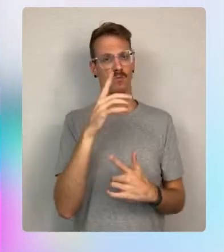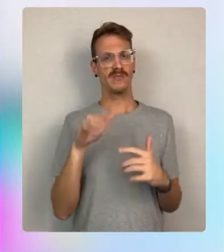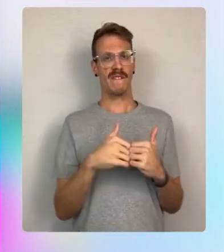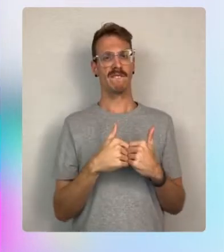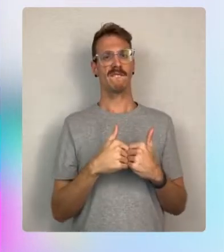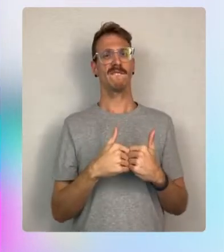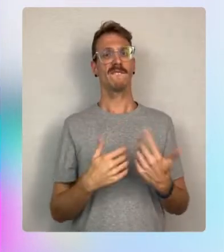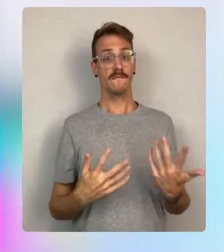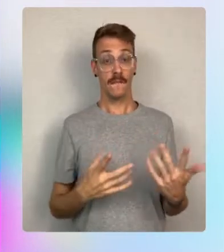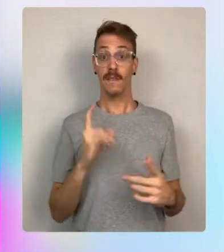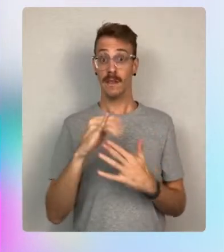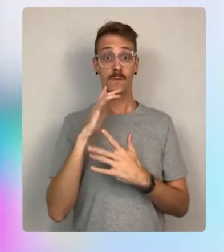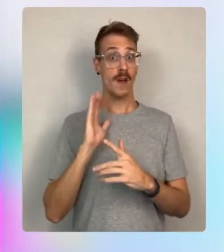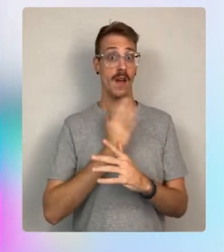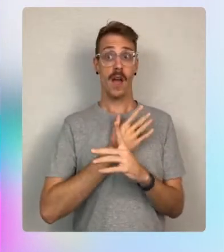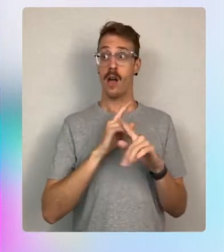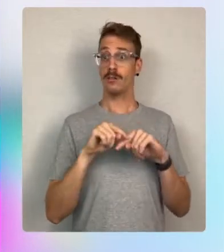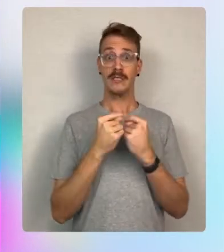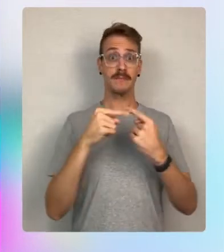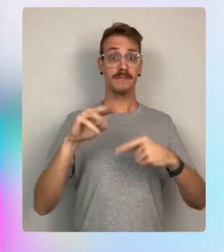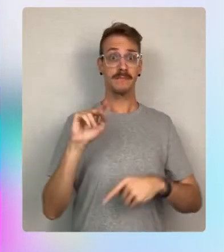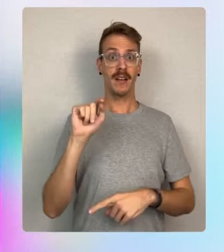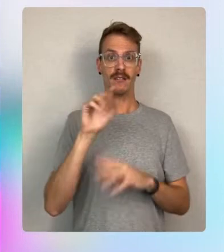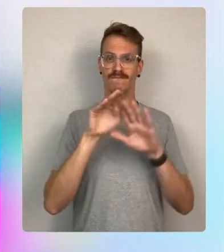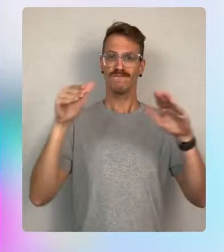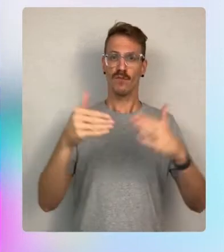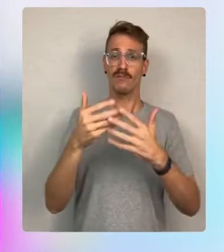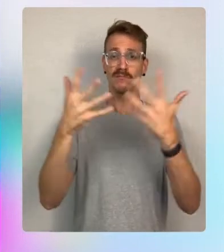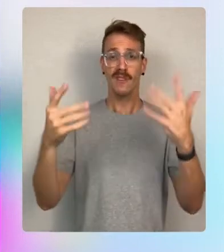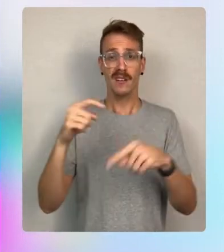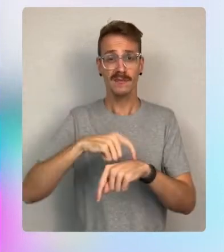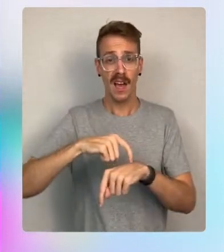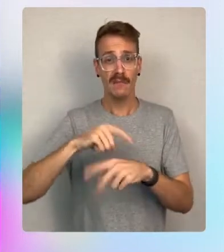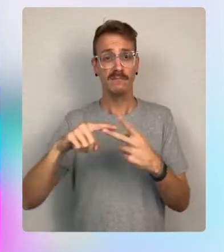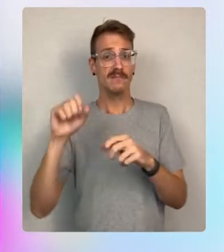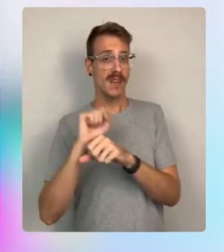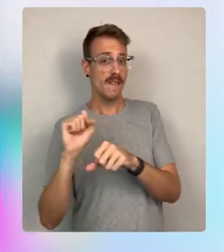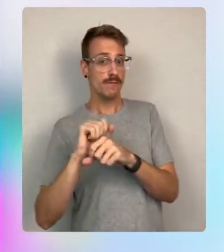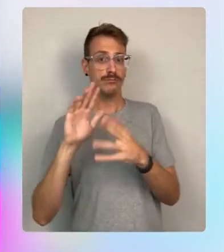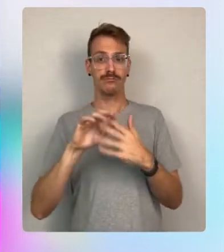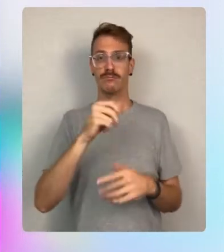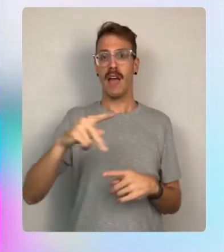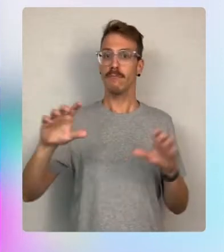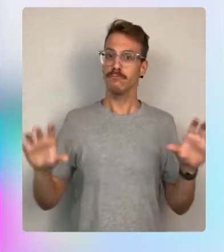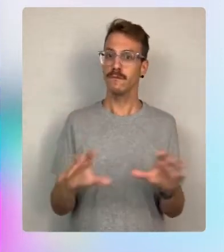This is why our teams at Meta focus a lot of time and effort into application performance,